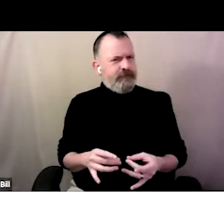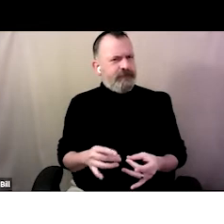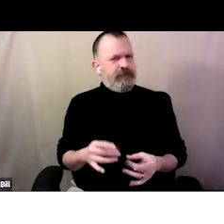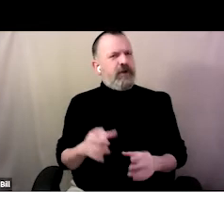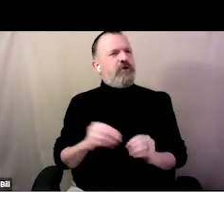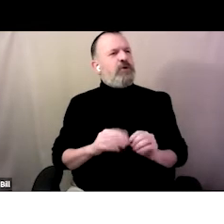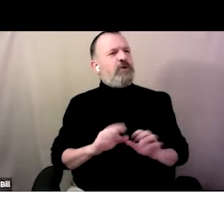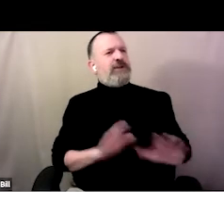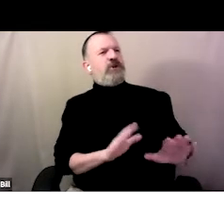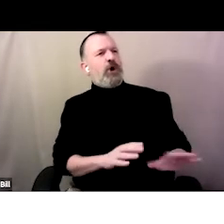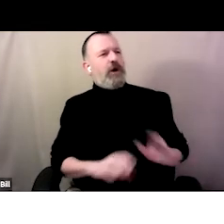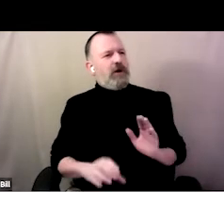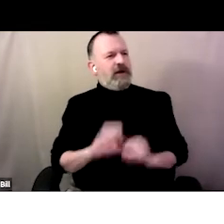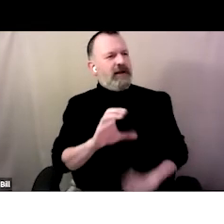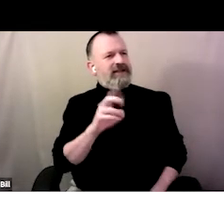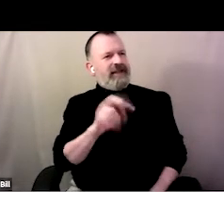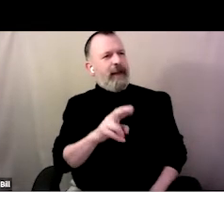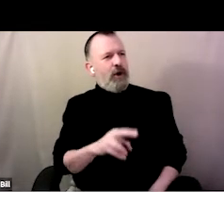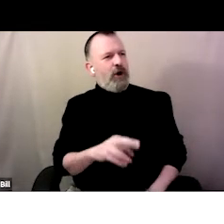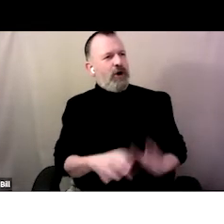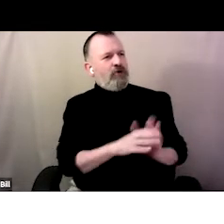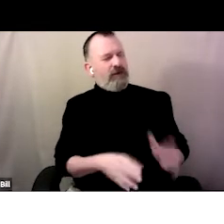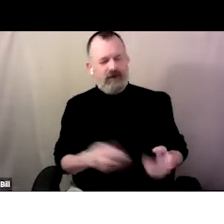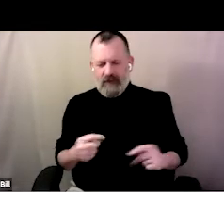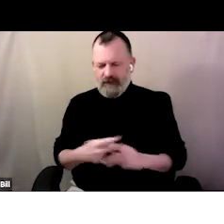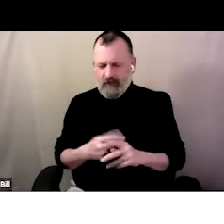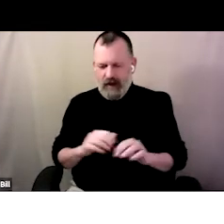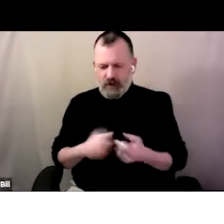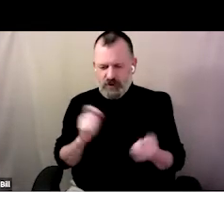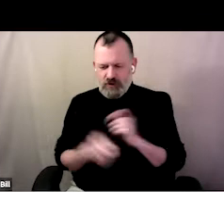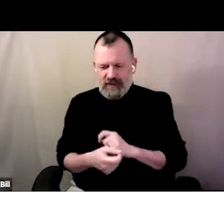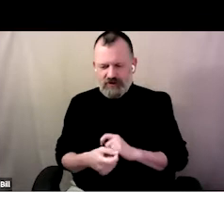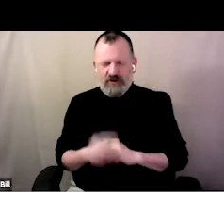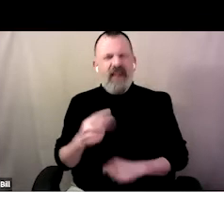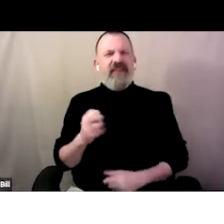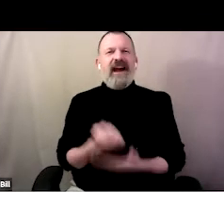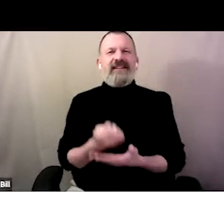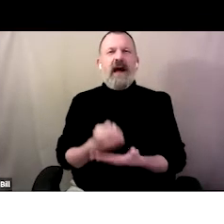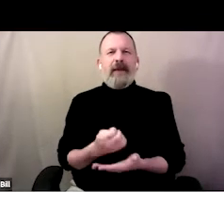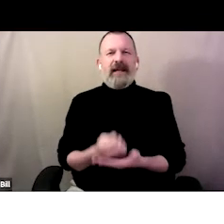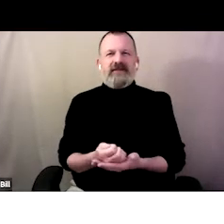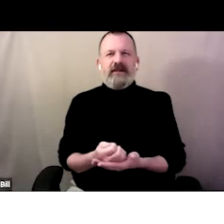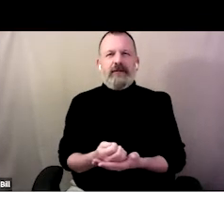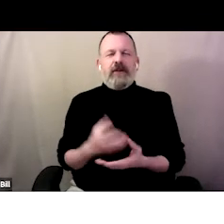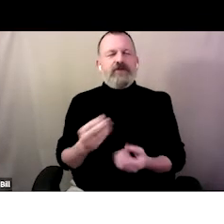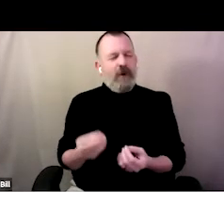Jared Albert (RIT Student): Supposed to figure out ways to change the economics of it. And given that there has appeared to be a lot of